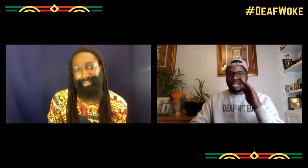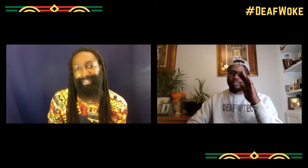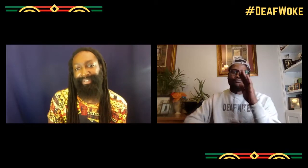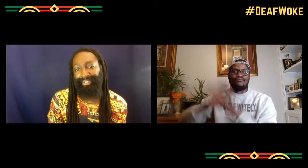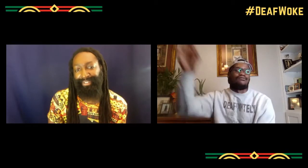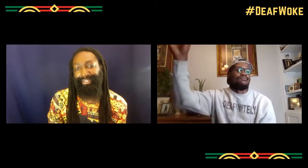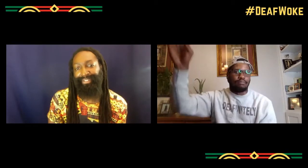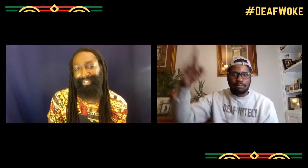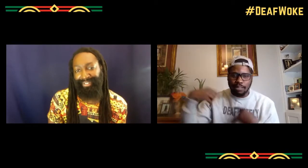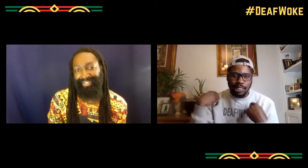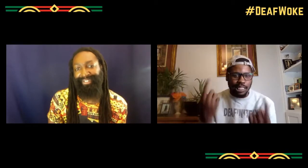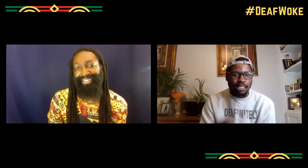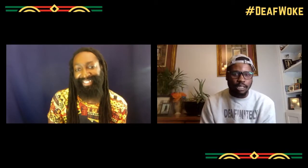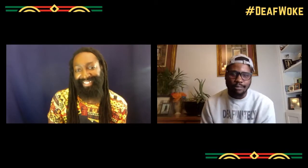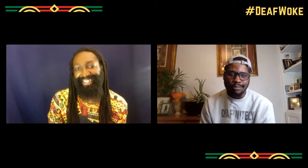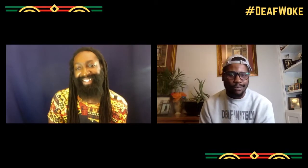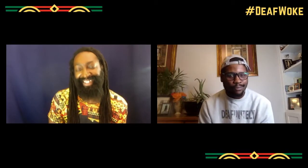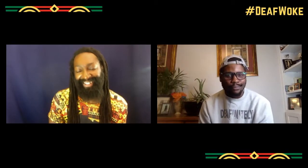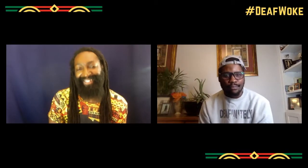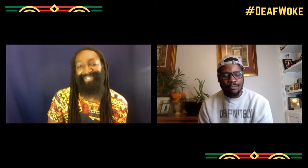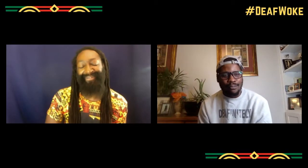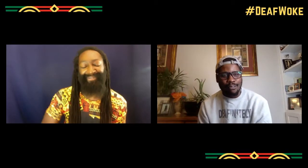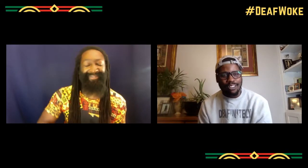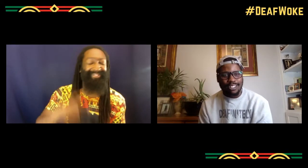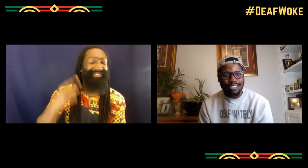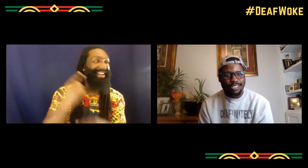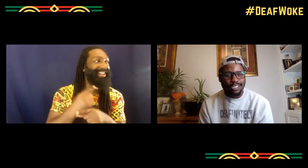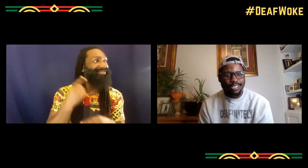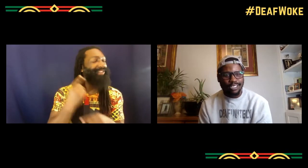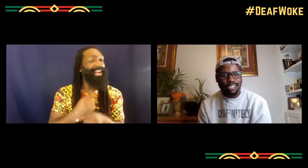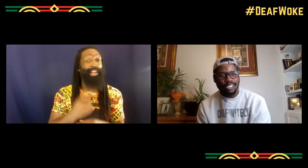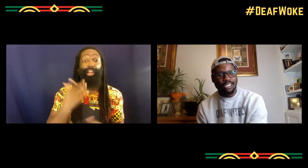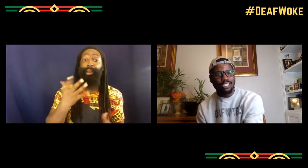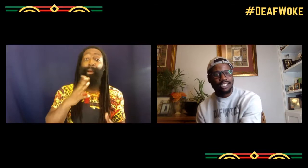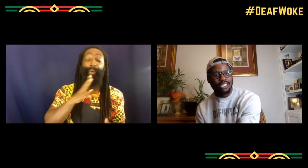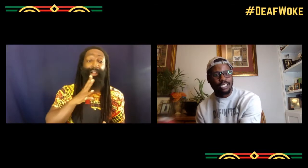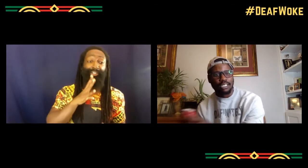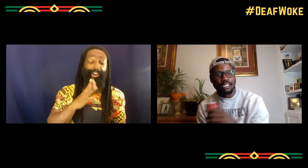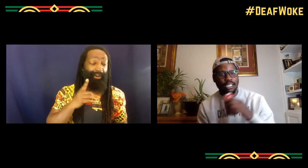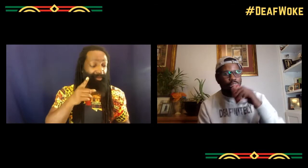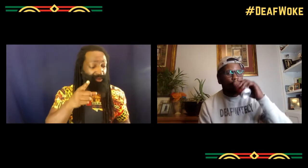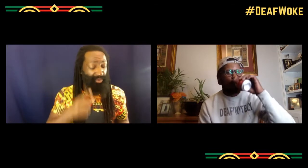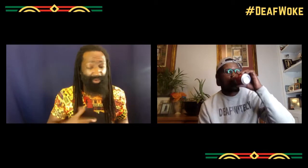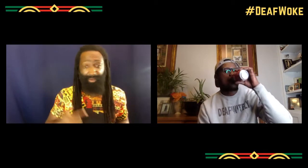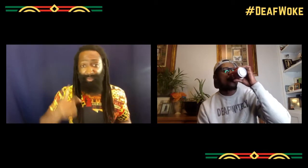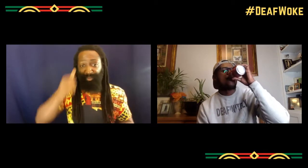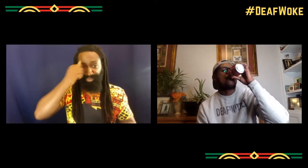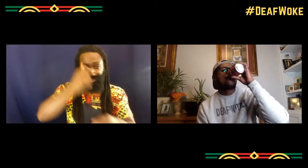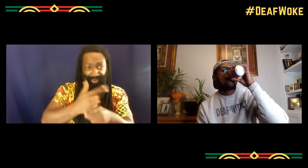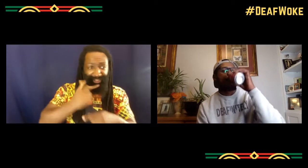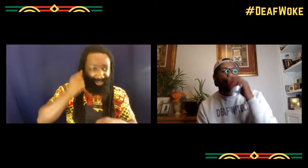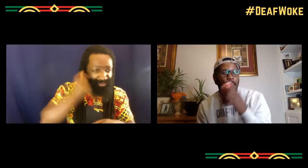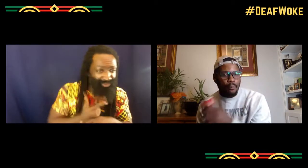I've been going four or five years, man. I mean, it's, the movement's been taking off. Right.